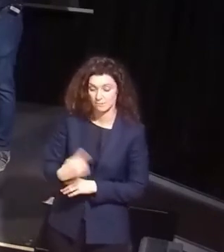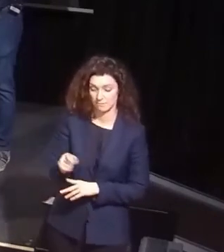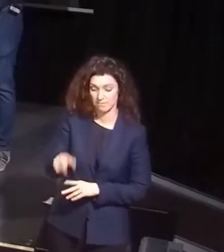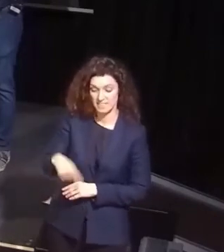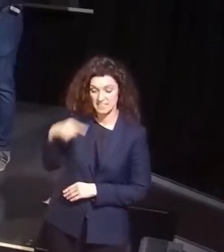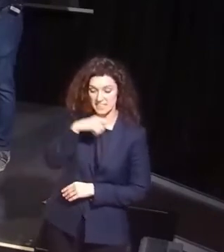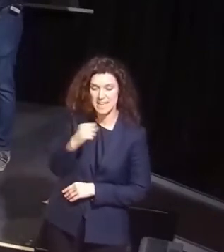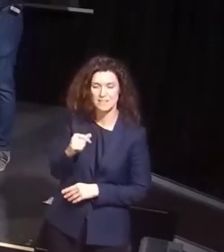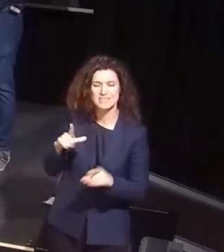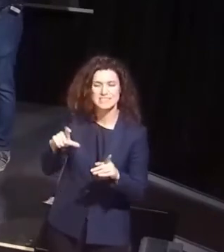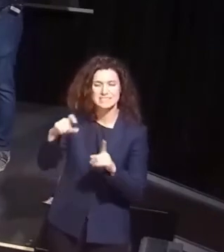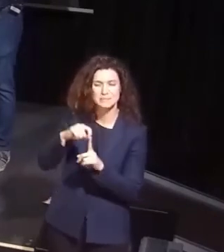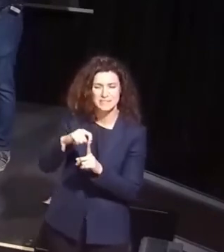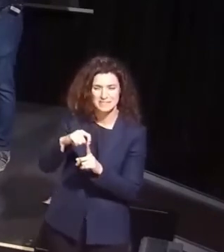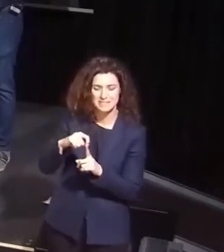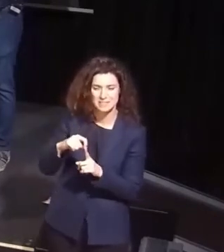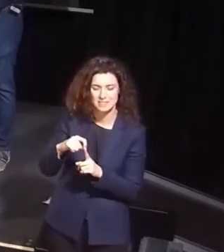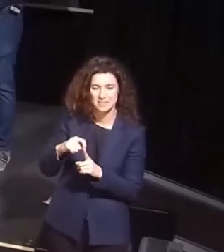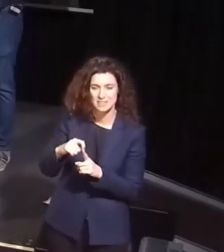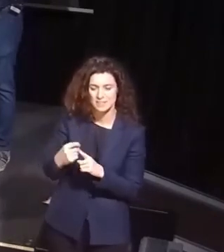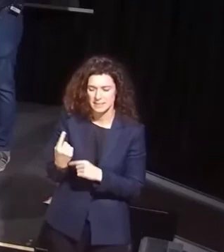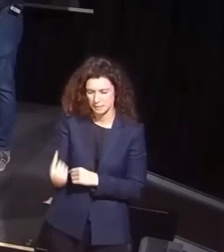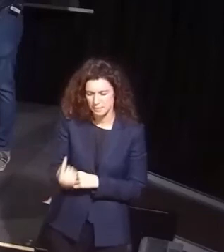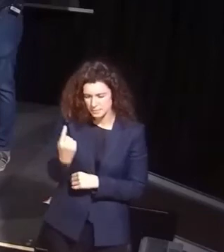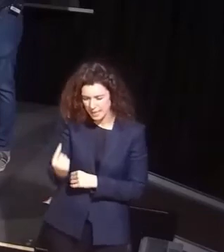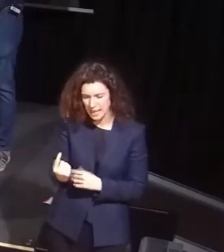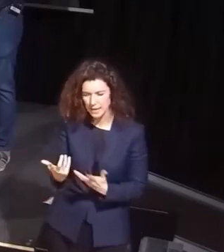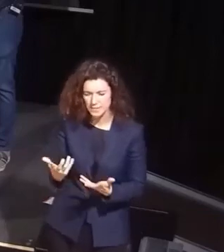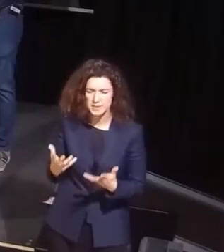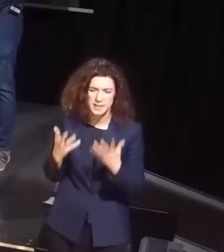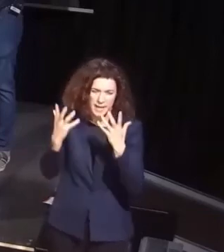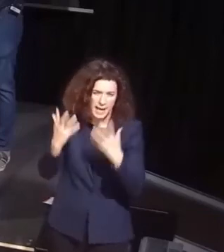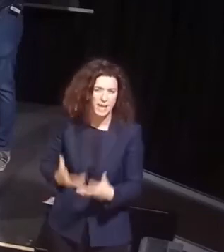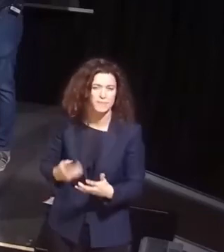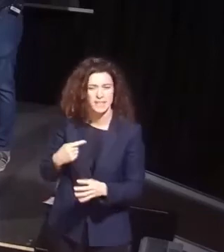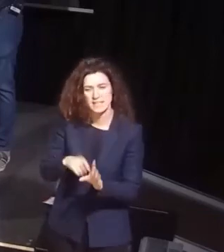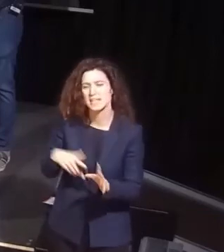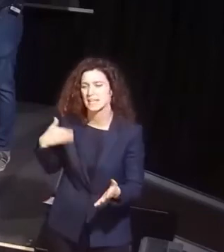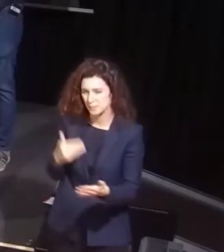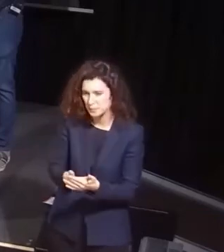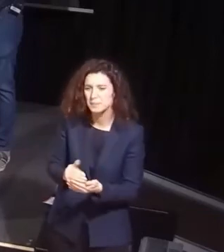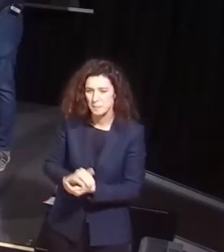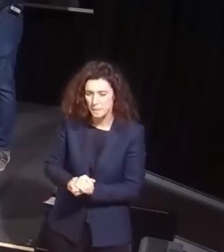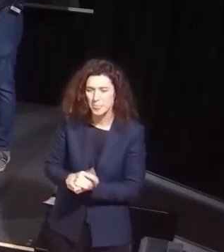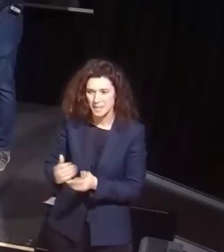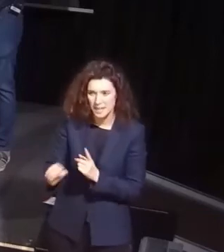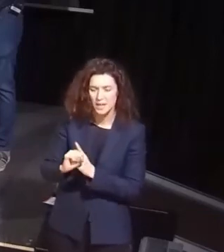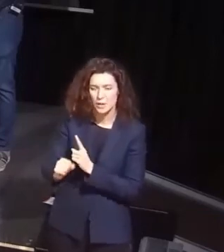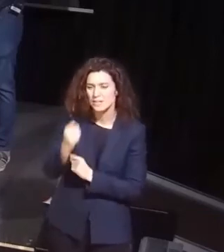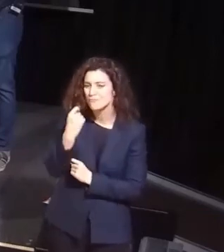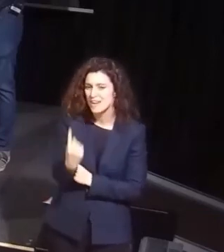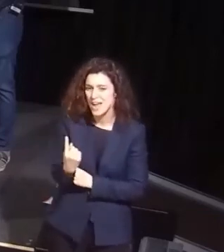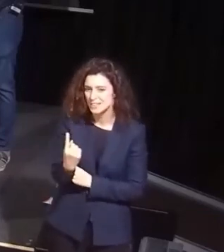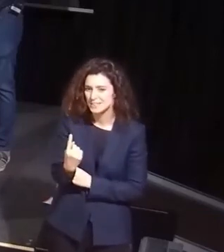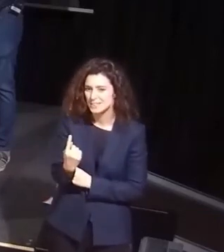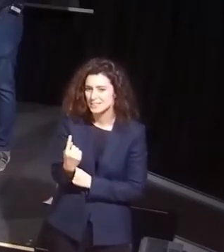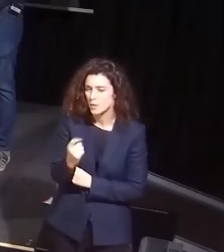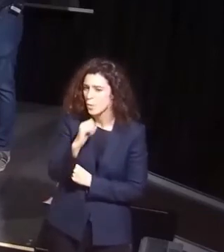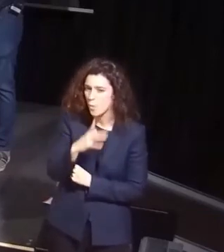He has had quite a rough year. He has realised now that he's not gonna drive a car when he's older.